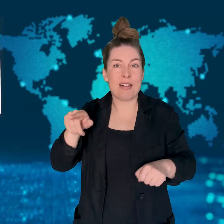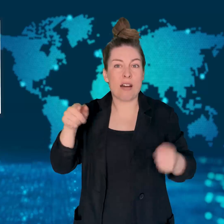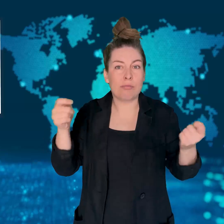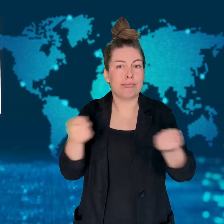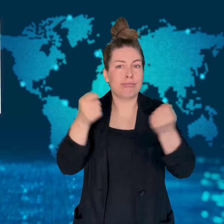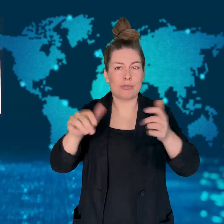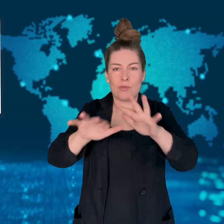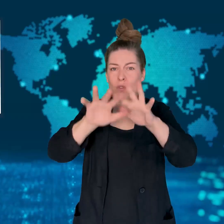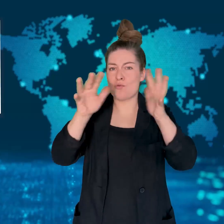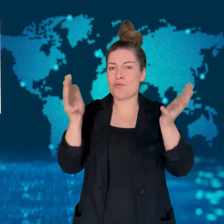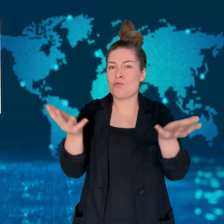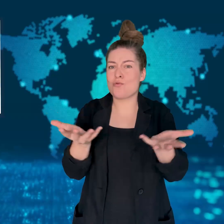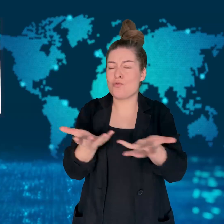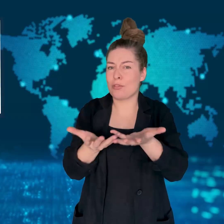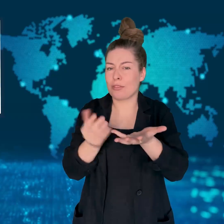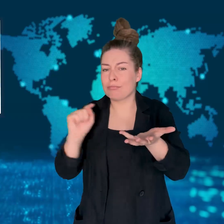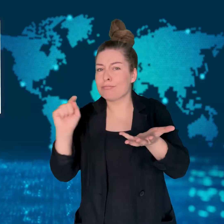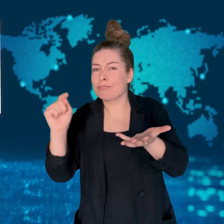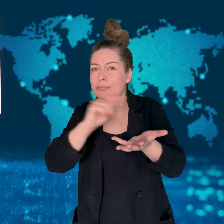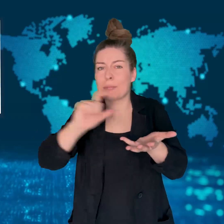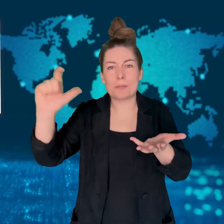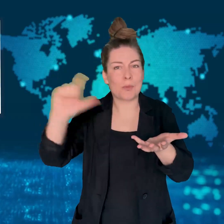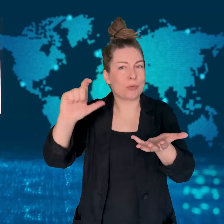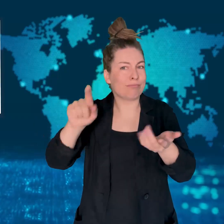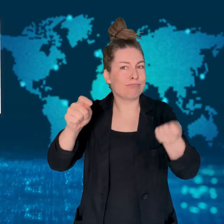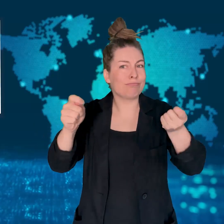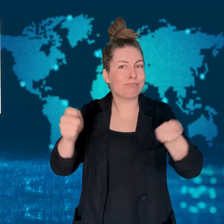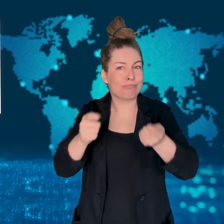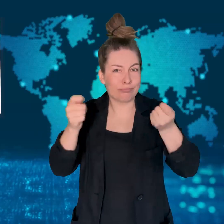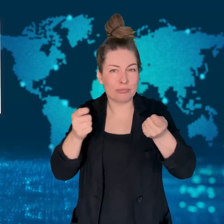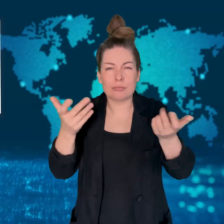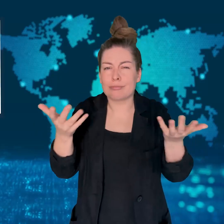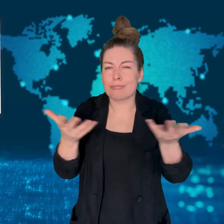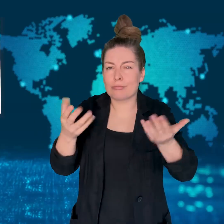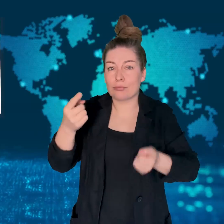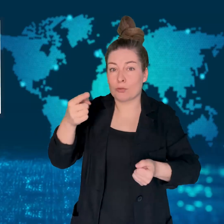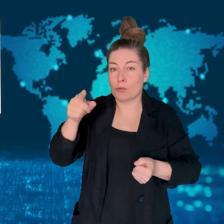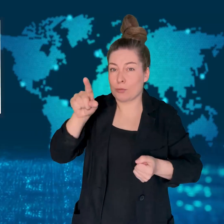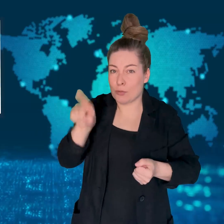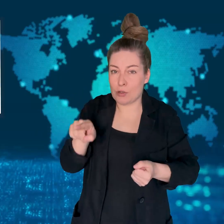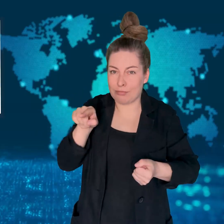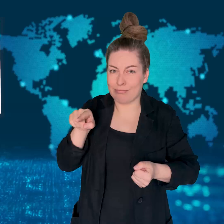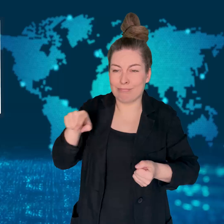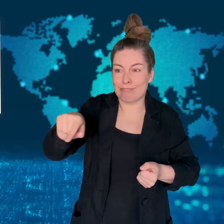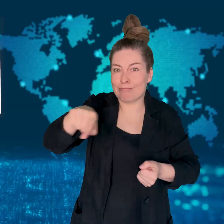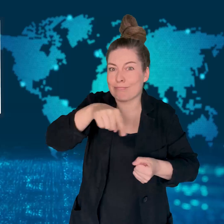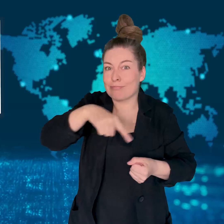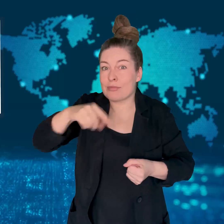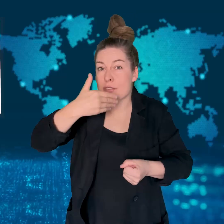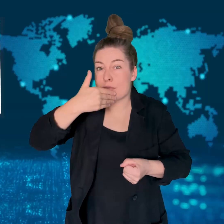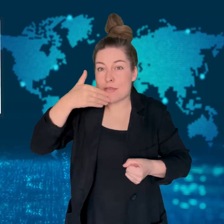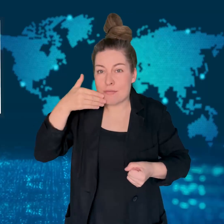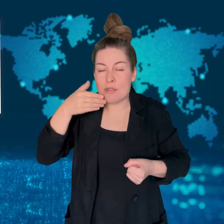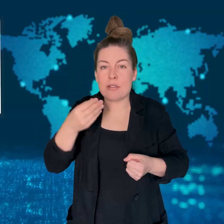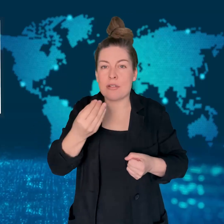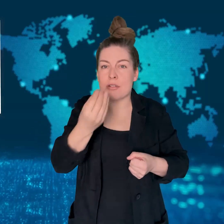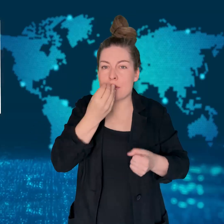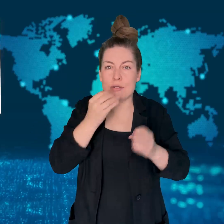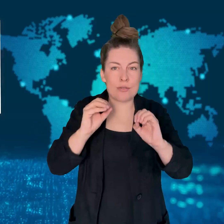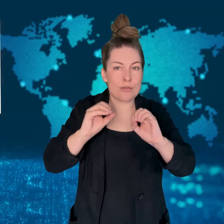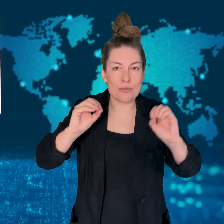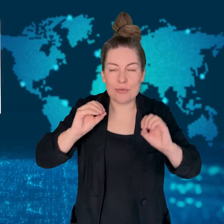Ramadan is a holy month that is celebrated by Muslims around the world.